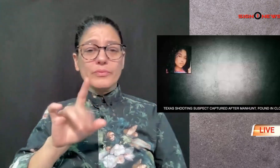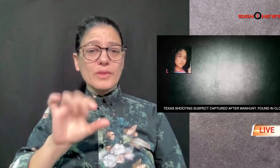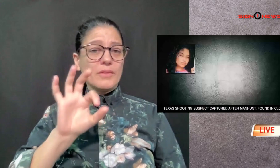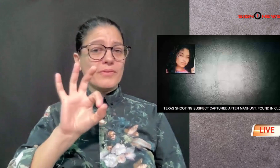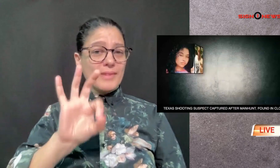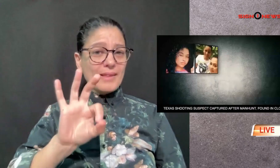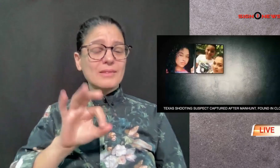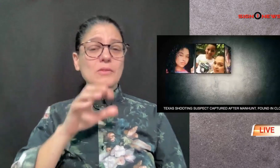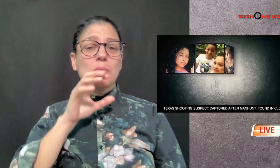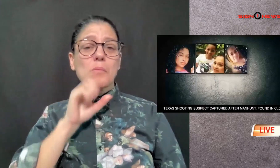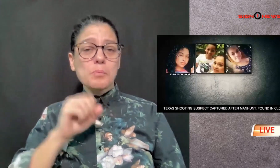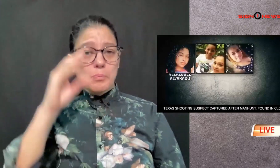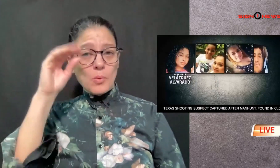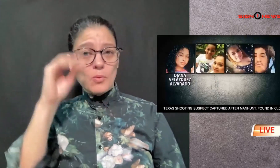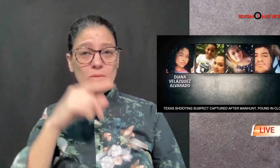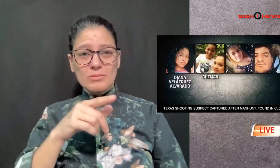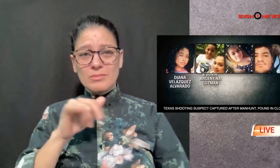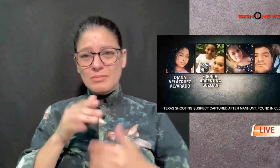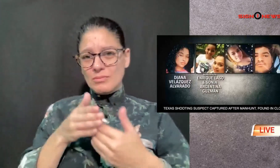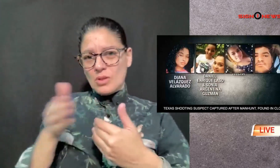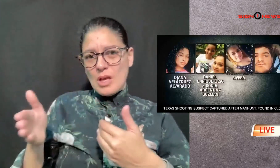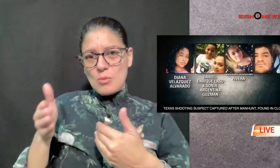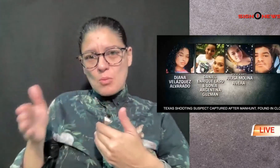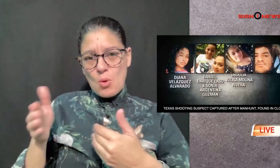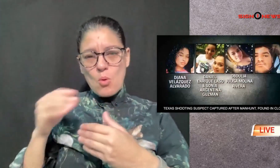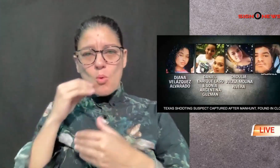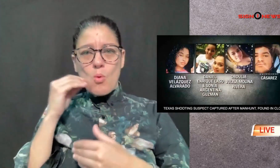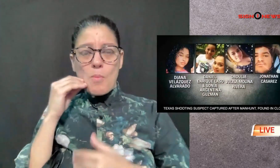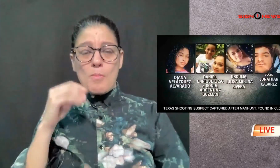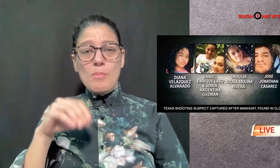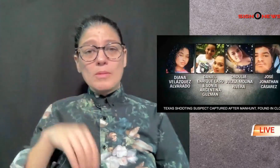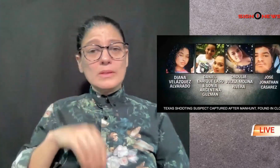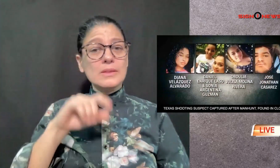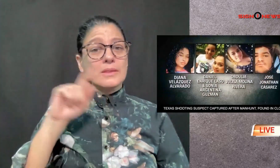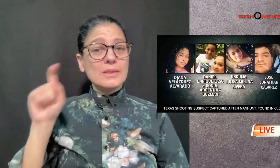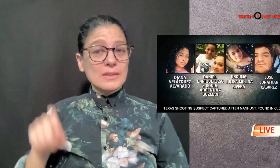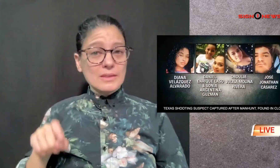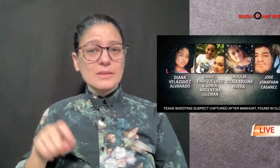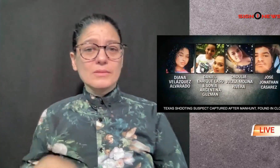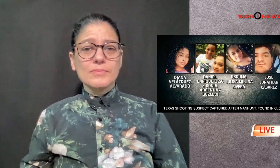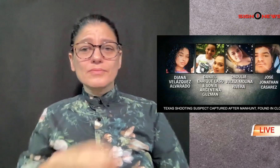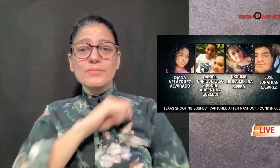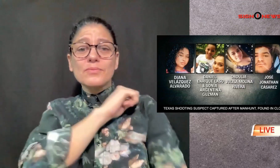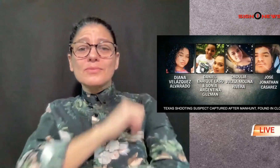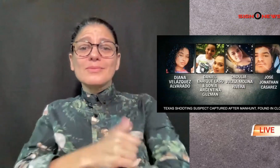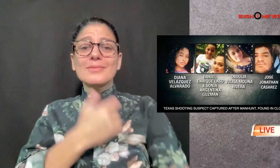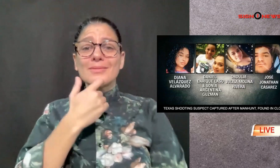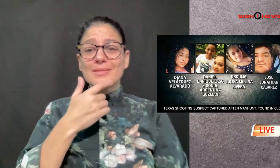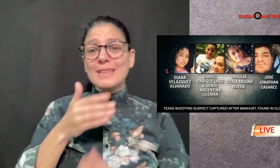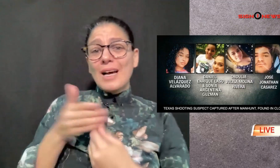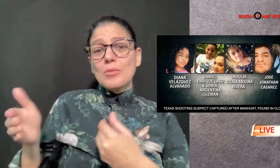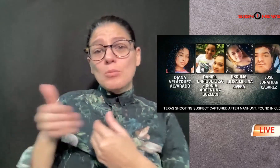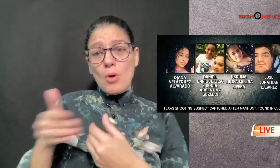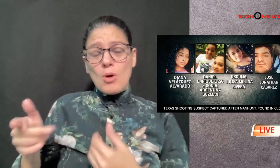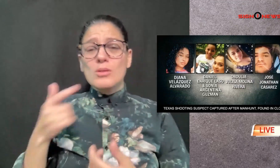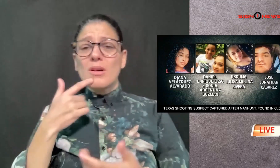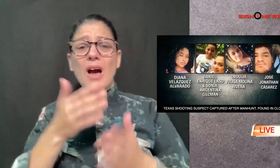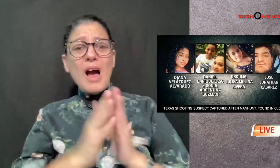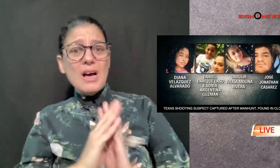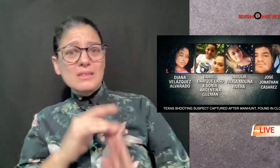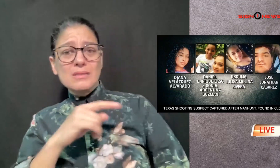fatally shooting five people including a nine-year-old boy in his neighbor's home in Texas authorities